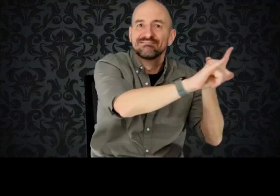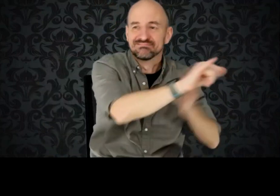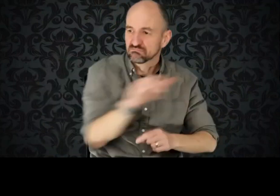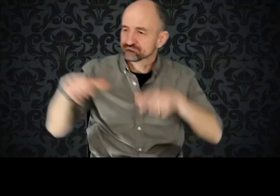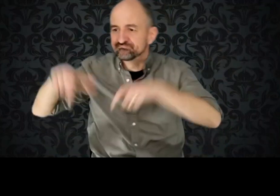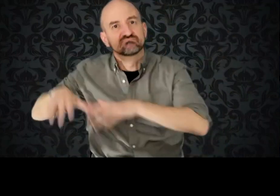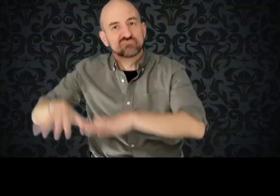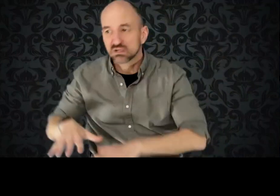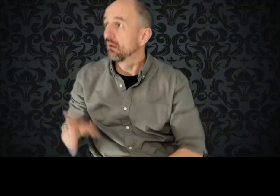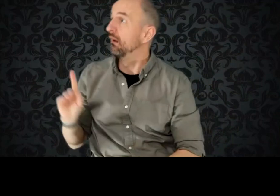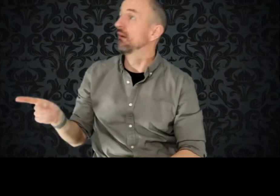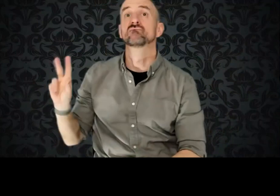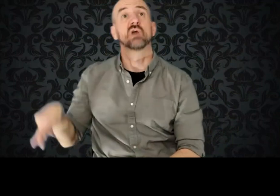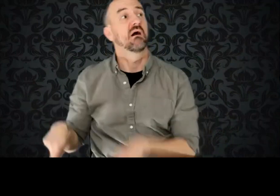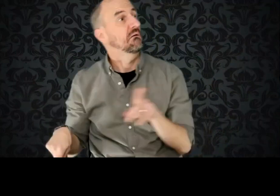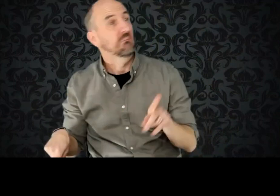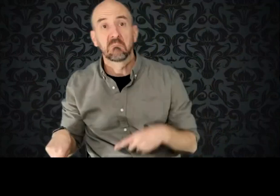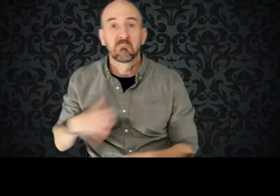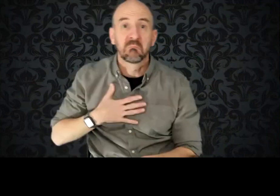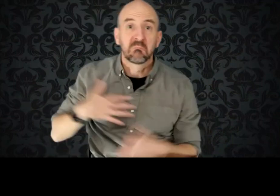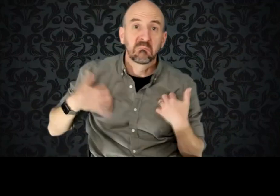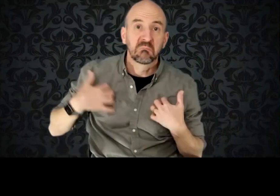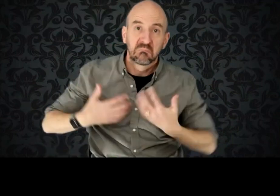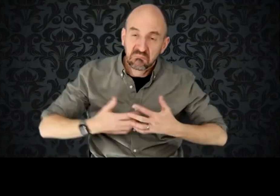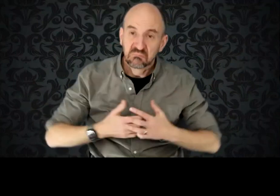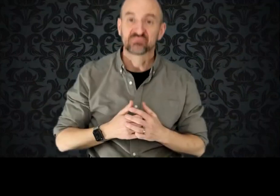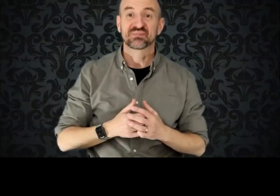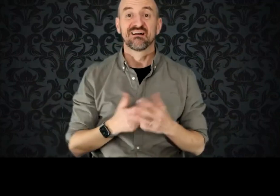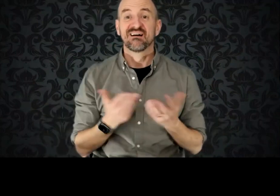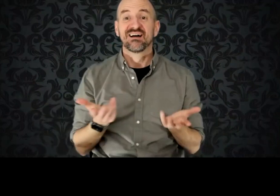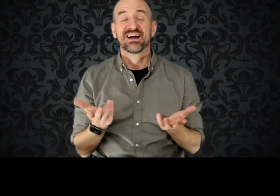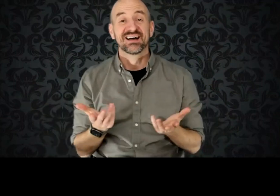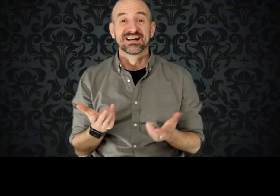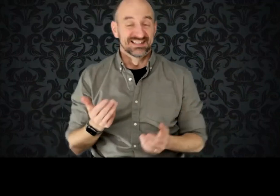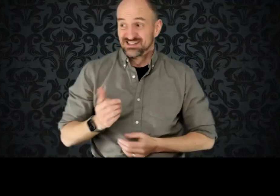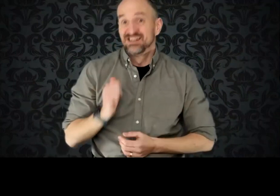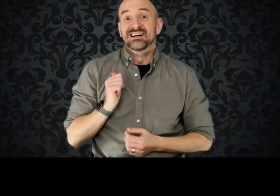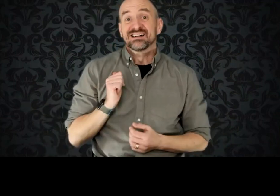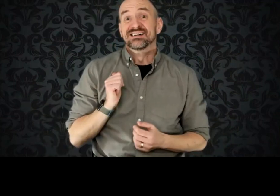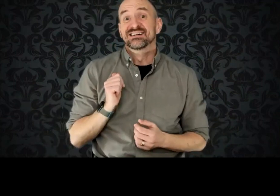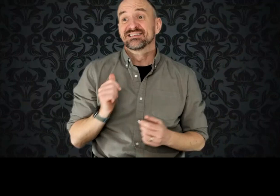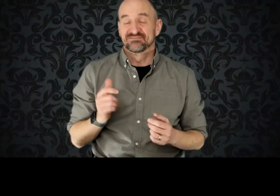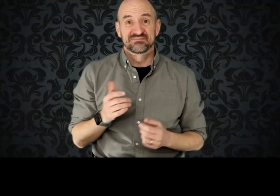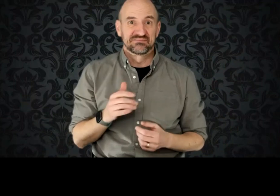long walks to get out of the house and explore new areas